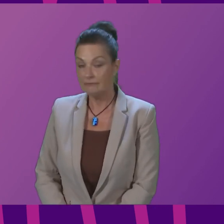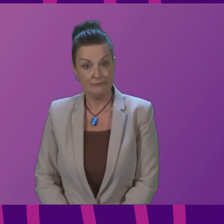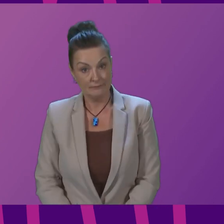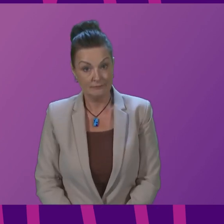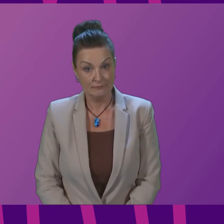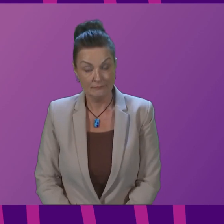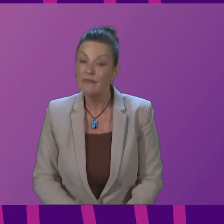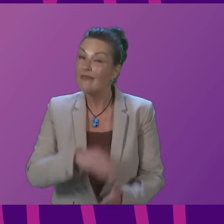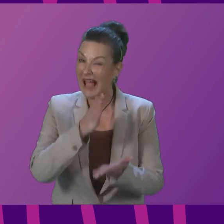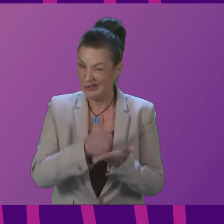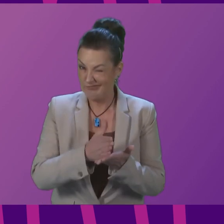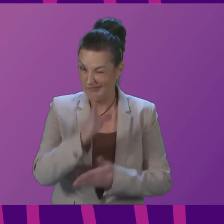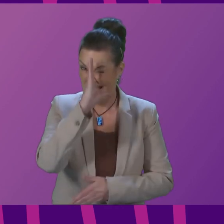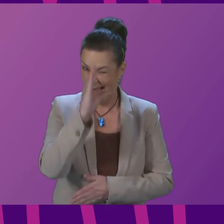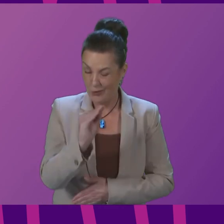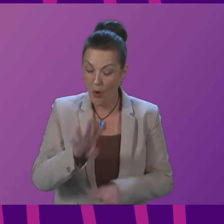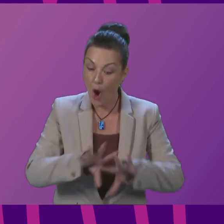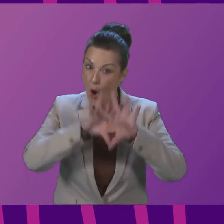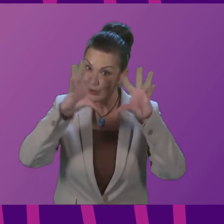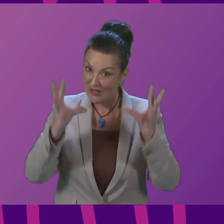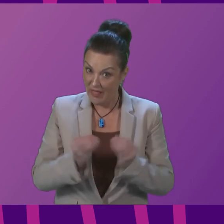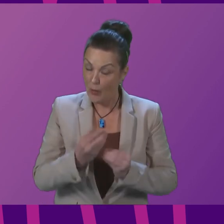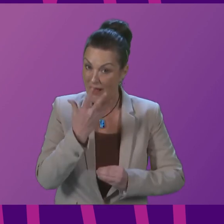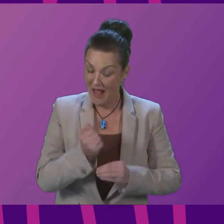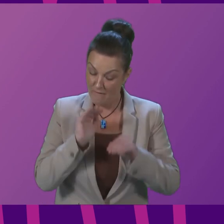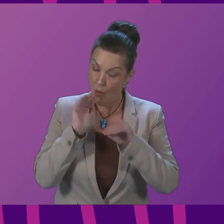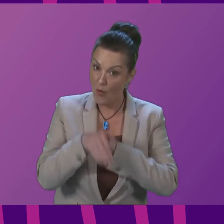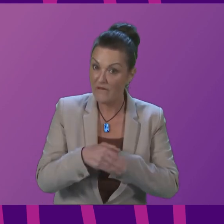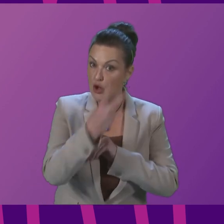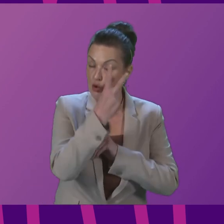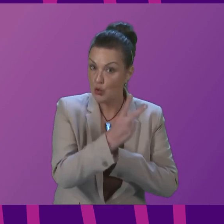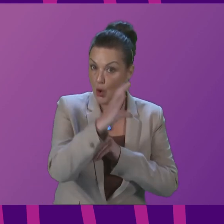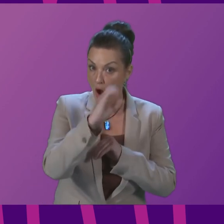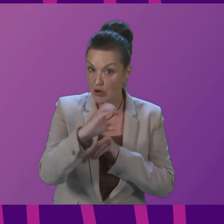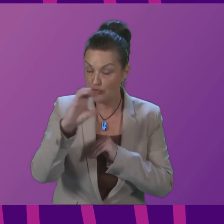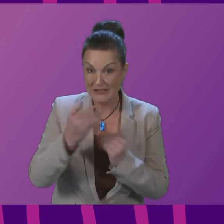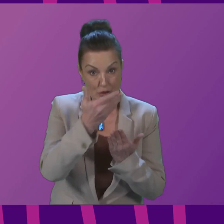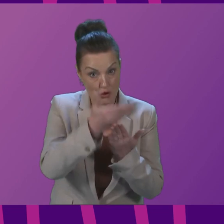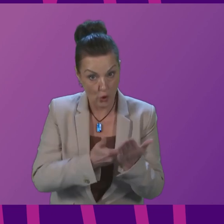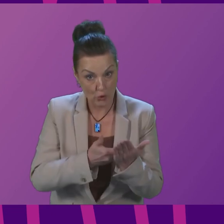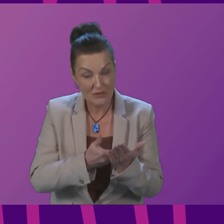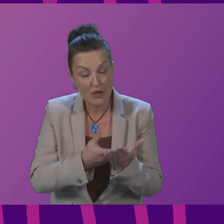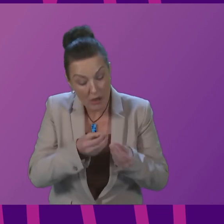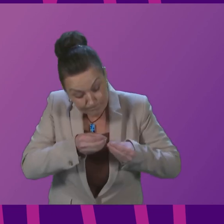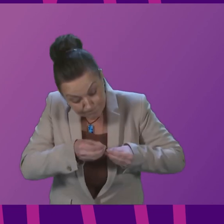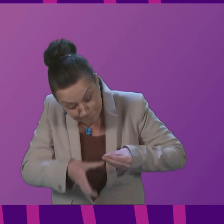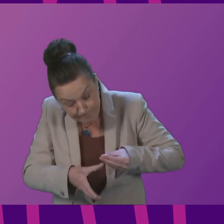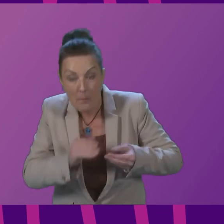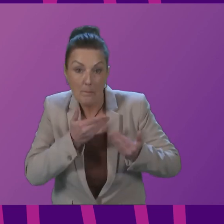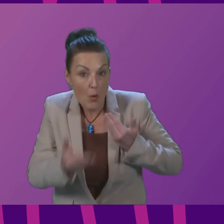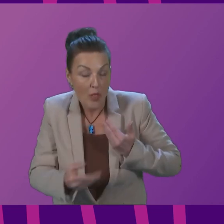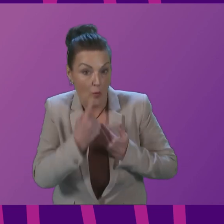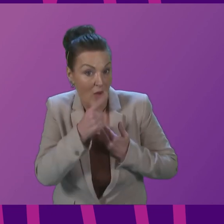More than 200 documents, amounting to more than 1,500 pages, relating to the decisions